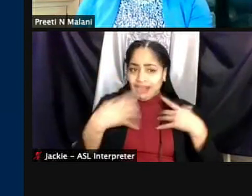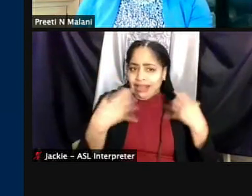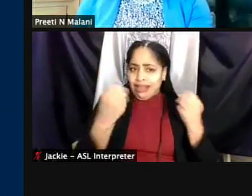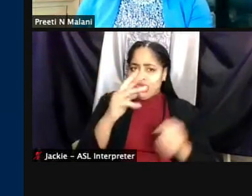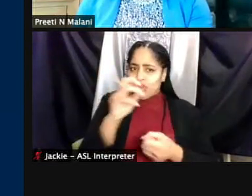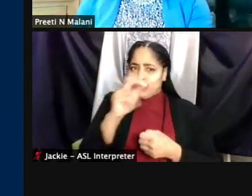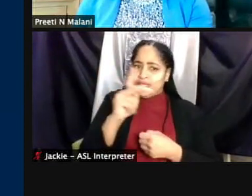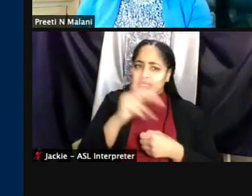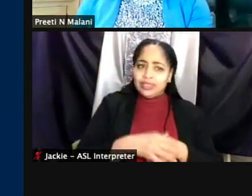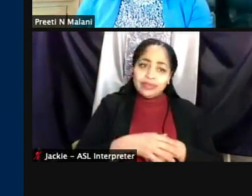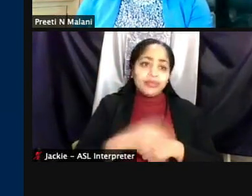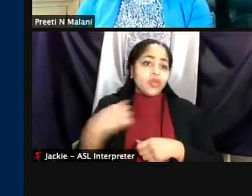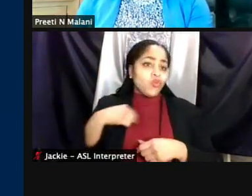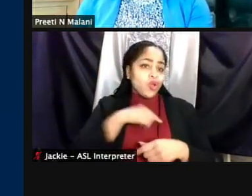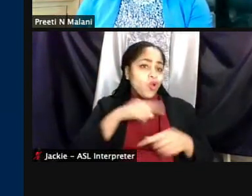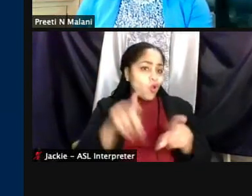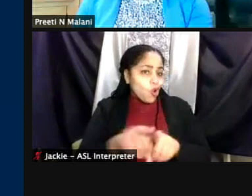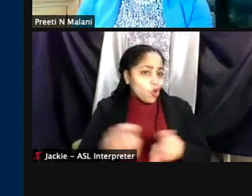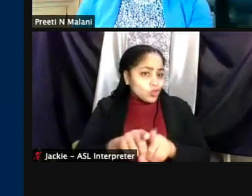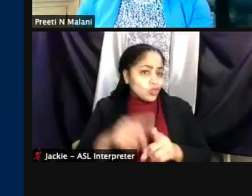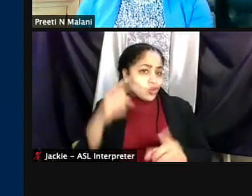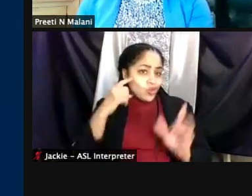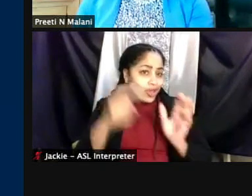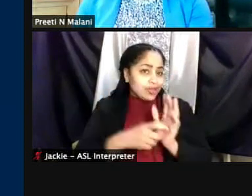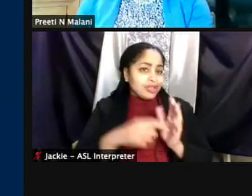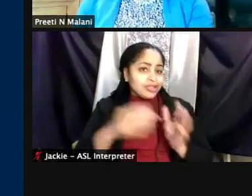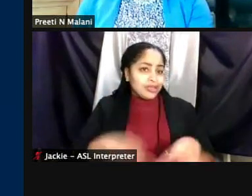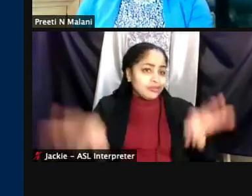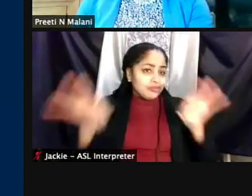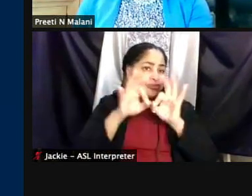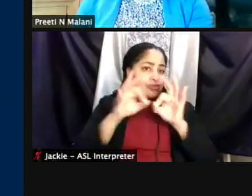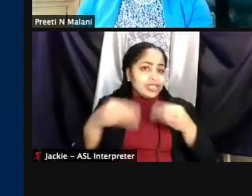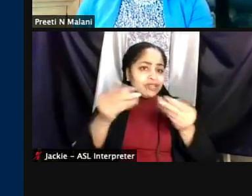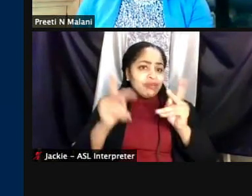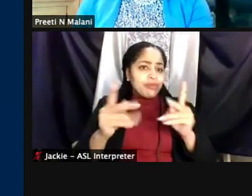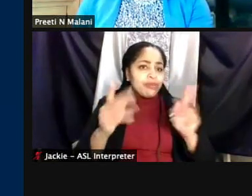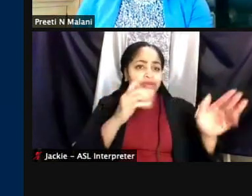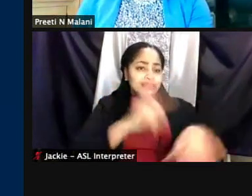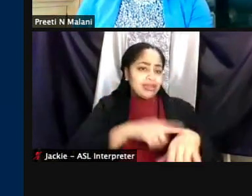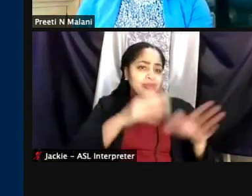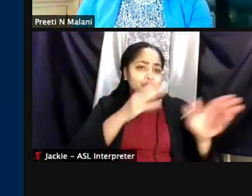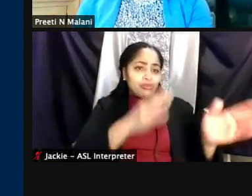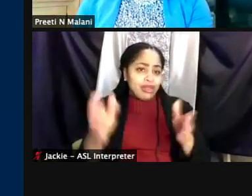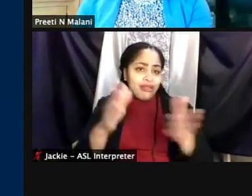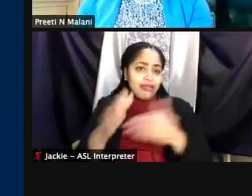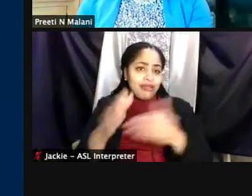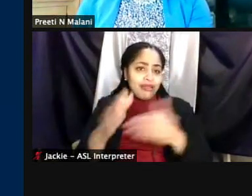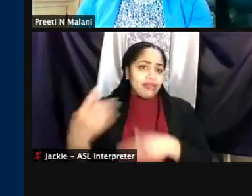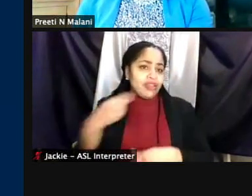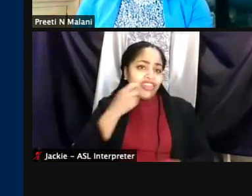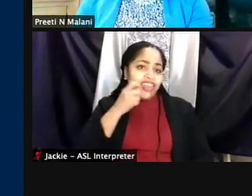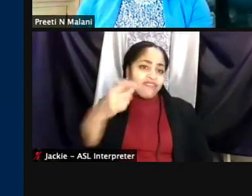We also recognize the importance of giving people time to plan, and therefore that we have to balance that